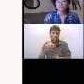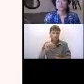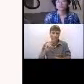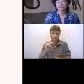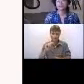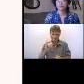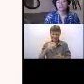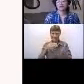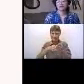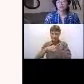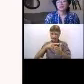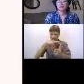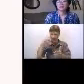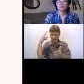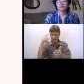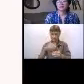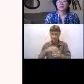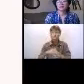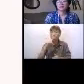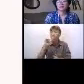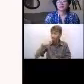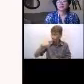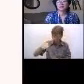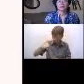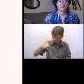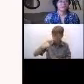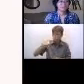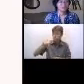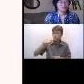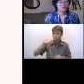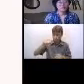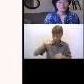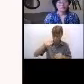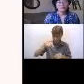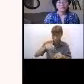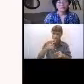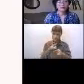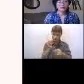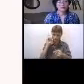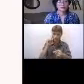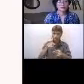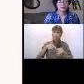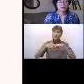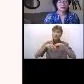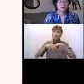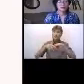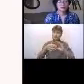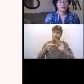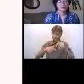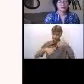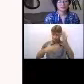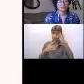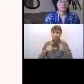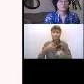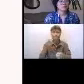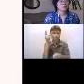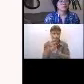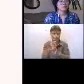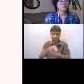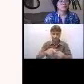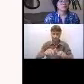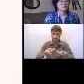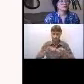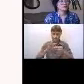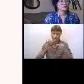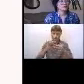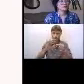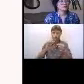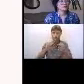last week, and I think that yeah, exactly. I think it's the, you know, I say the hatred